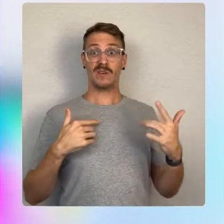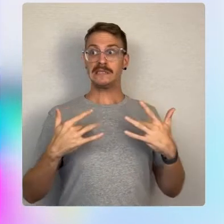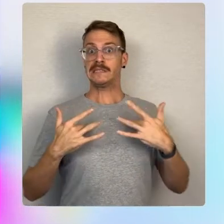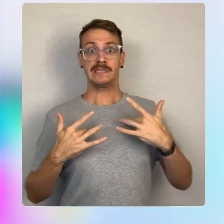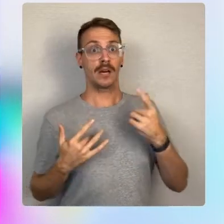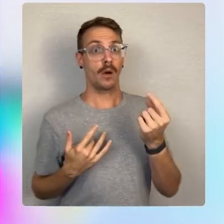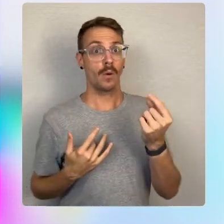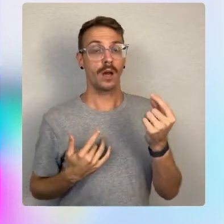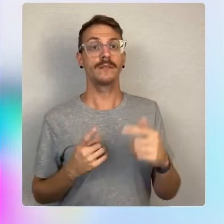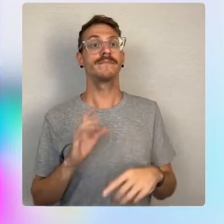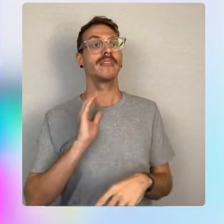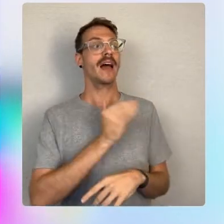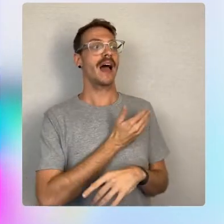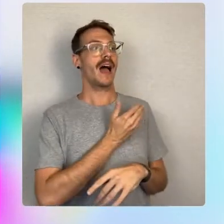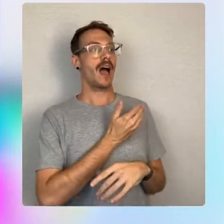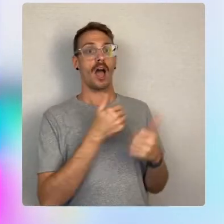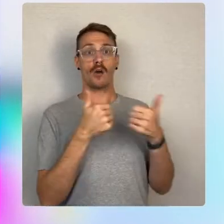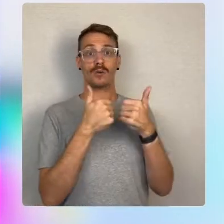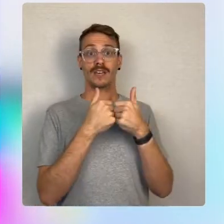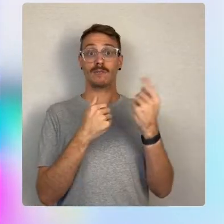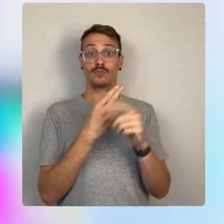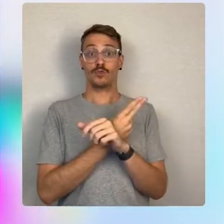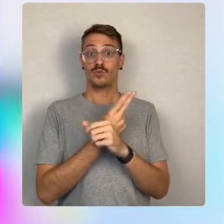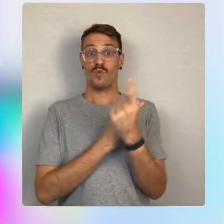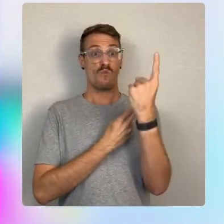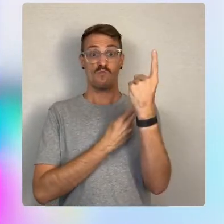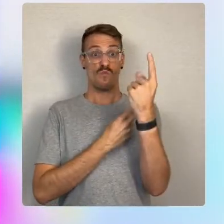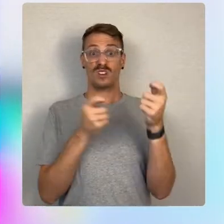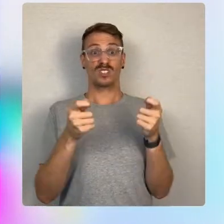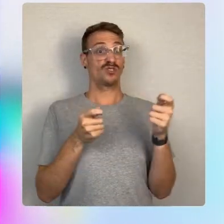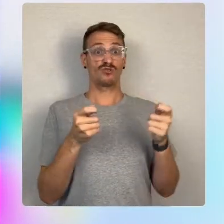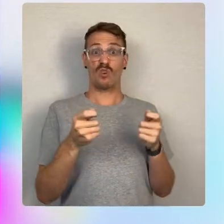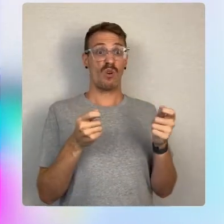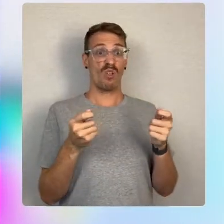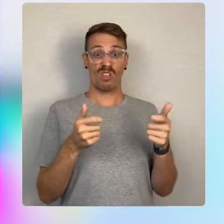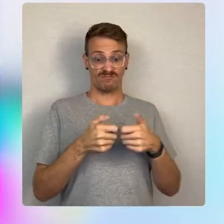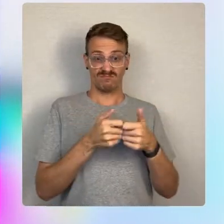was our game only uses one controller. So we really didn't know